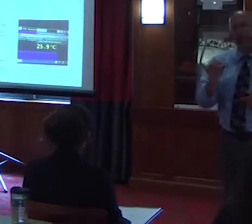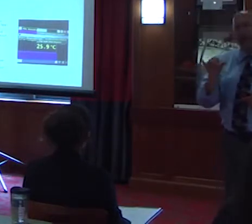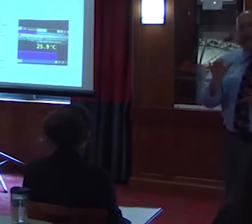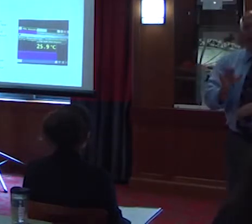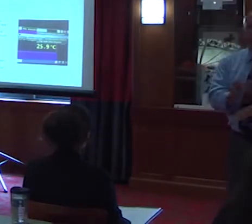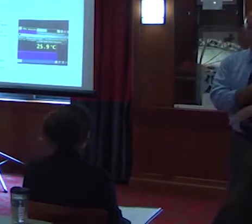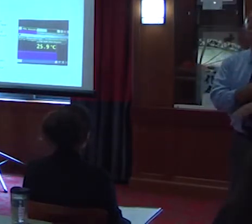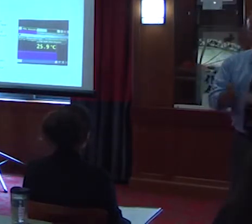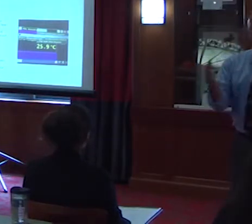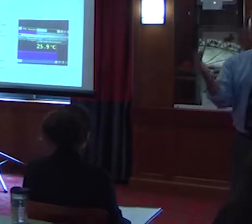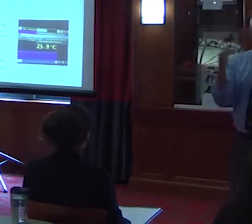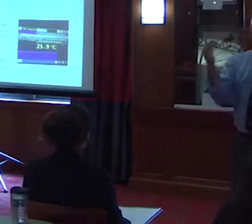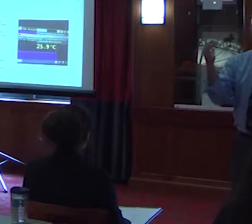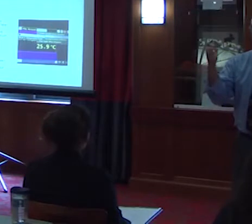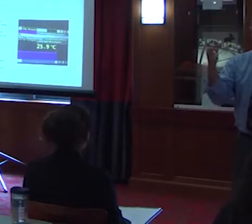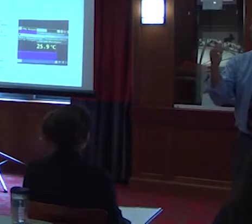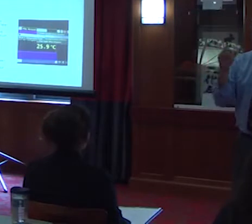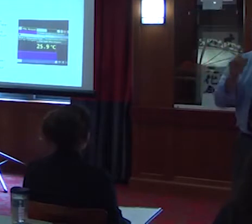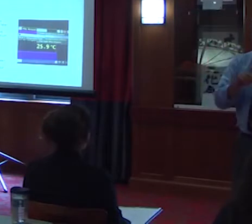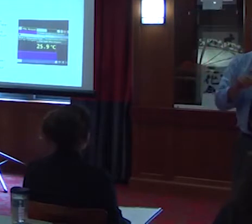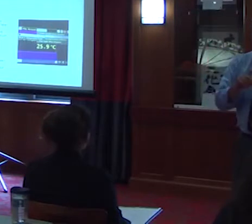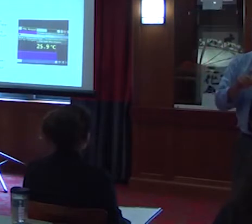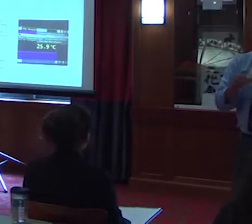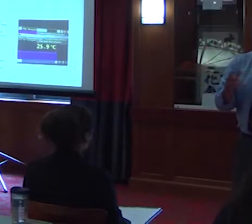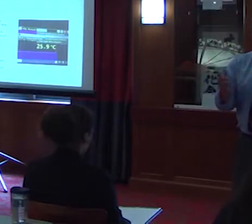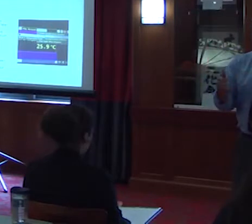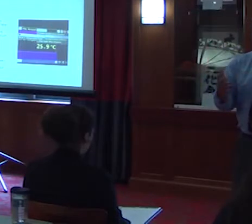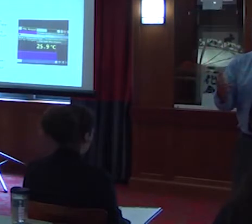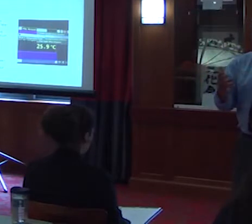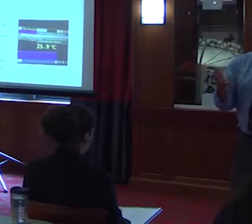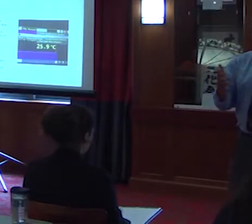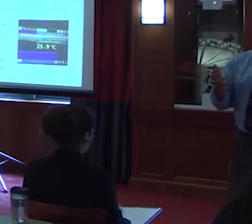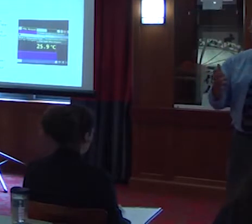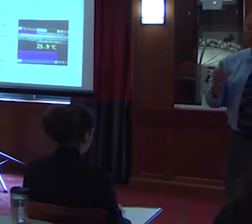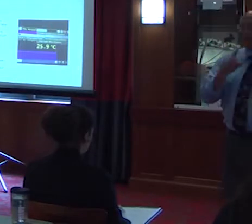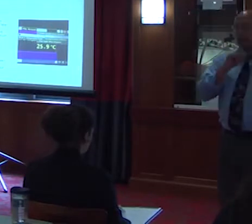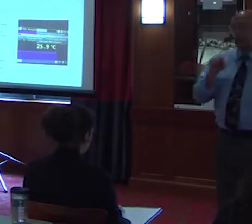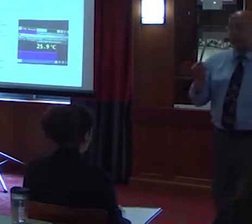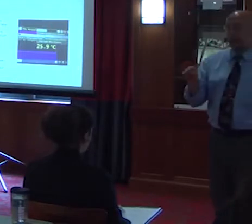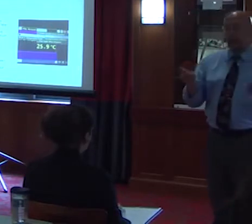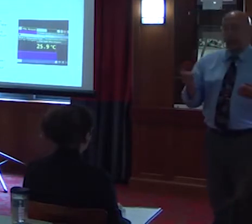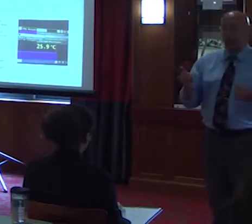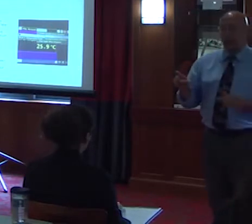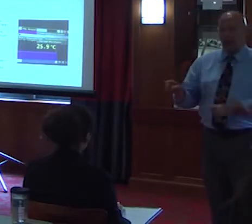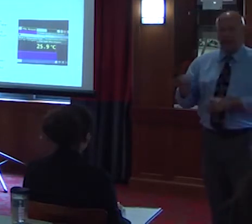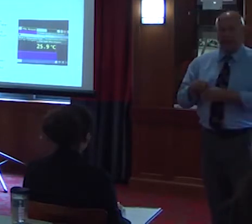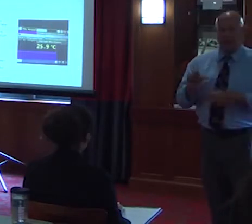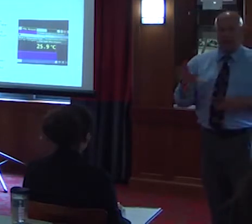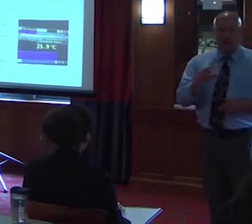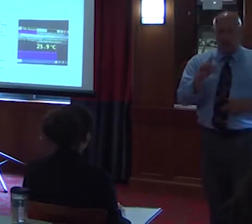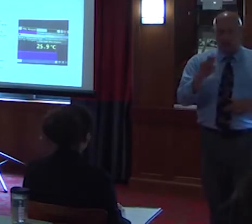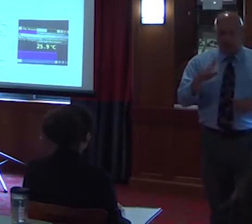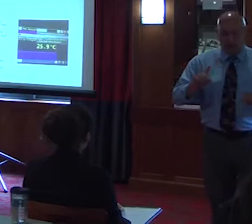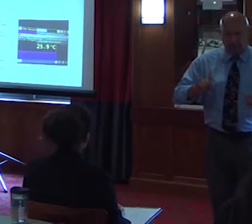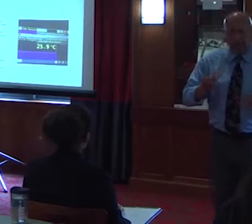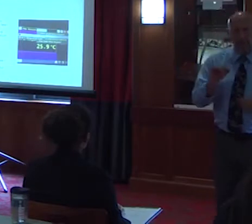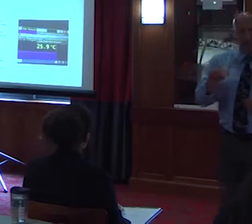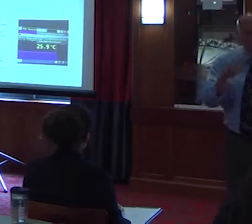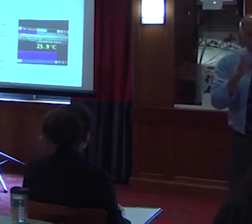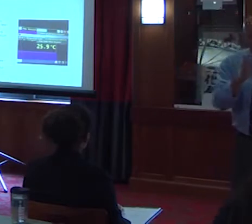The escape key. Enter does what the enter does. Arrow keys. And so it's basically pretty intuitive from the start. You can get a fifth grader up and running with it in maybe like 30 minutes. And then fifth grade and up is can be used by themselves. If you have a student who's below fifth grade,